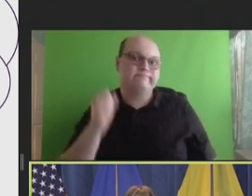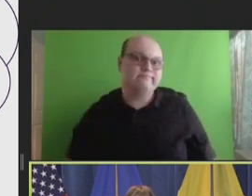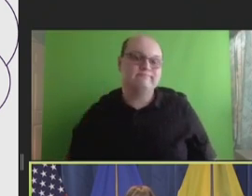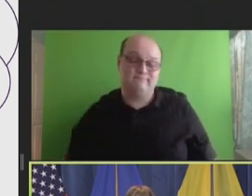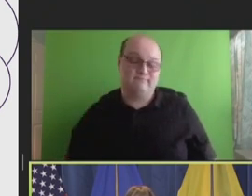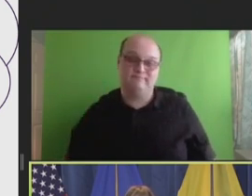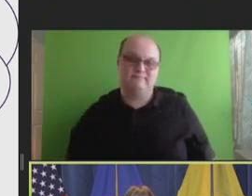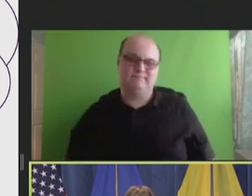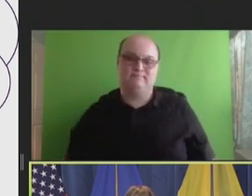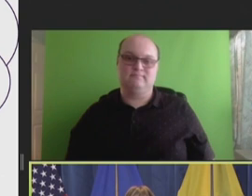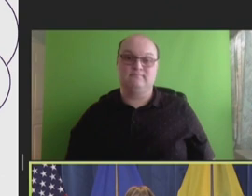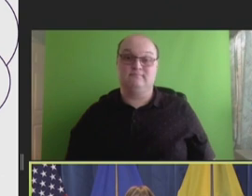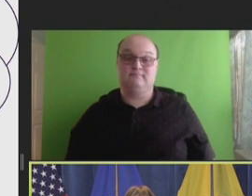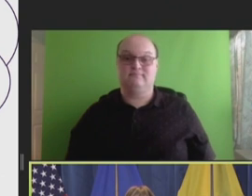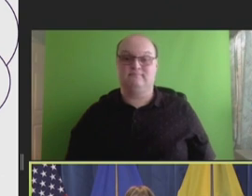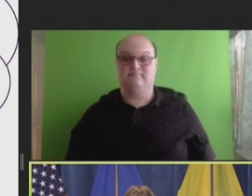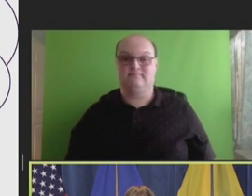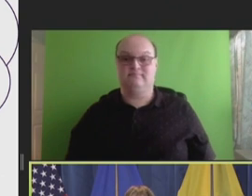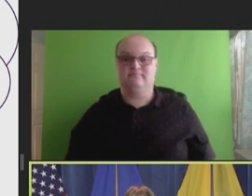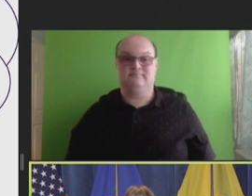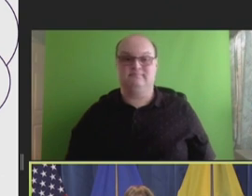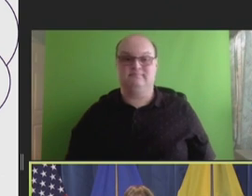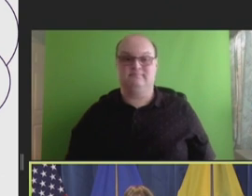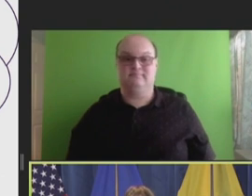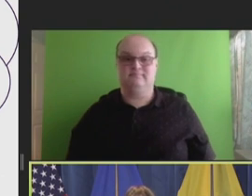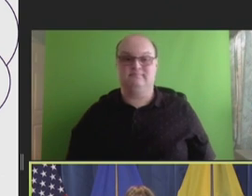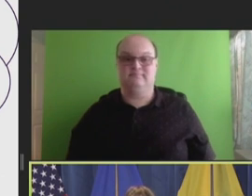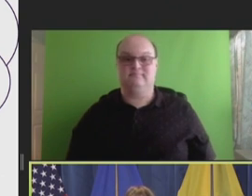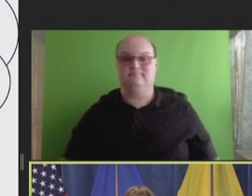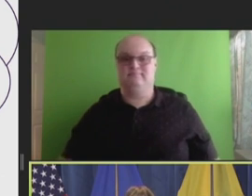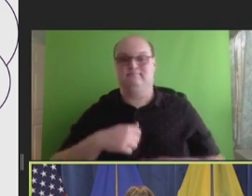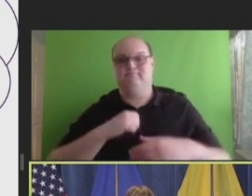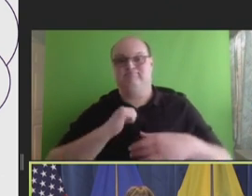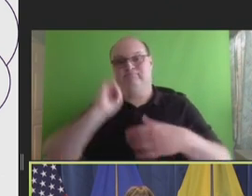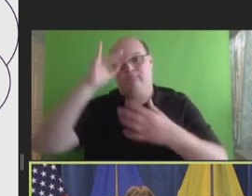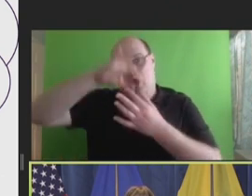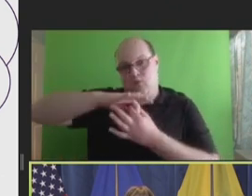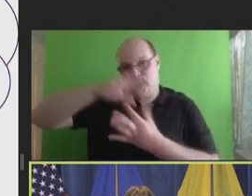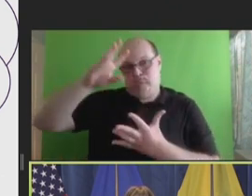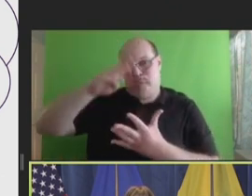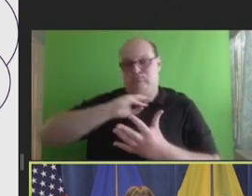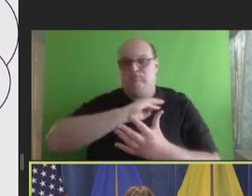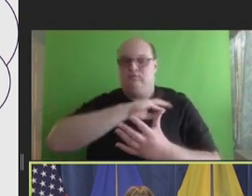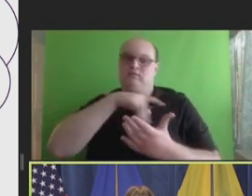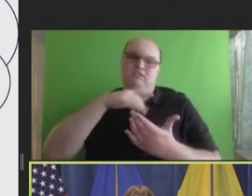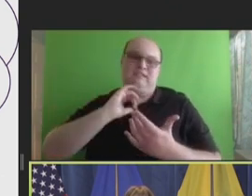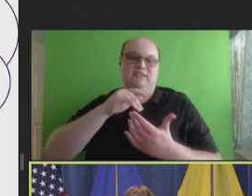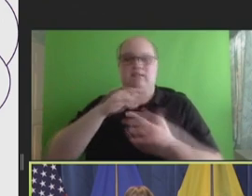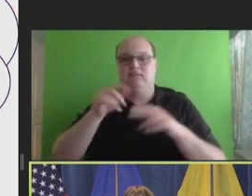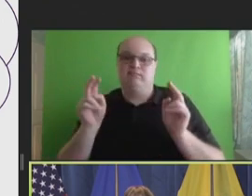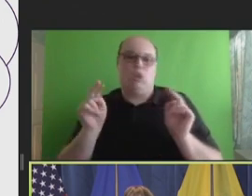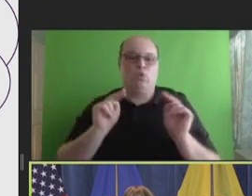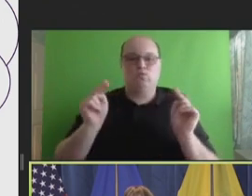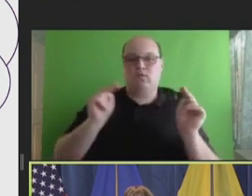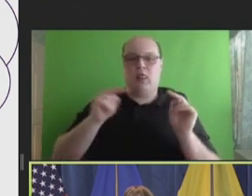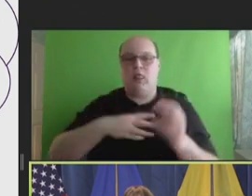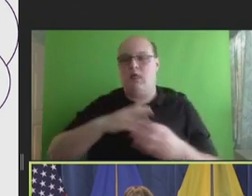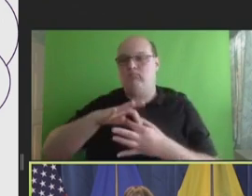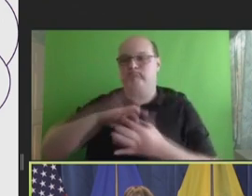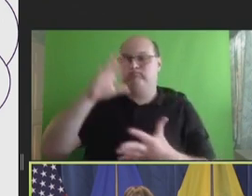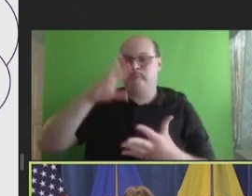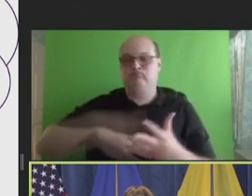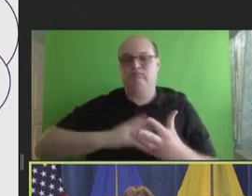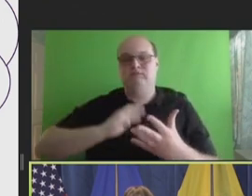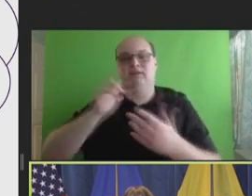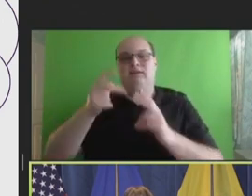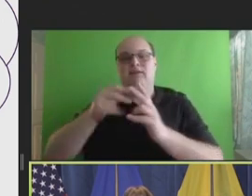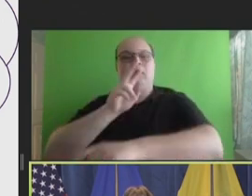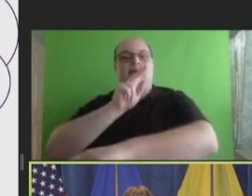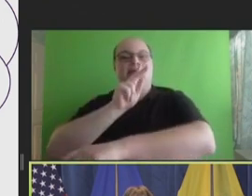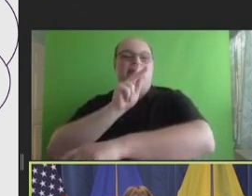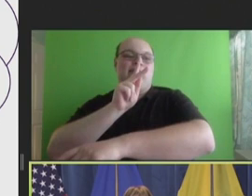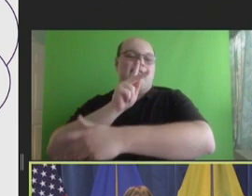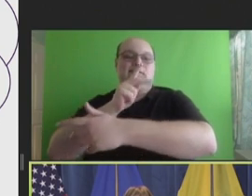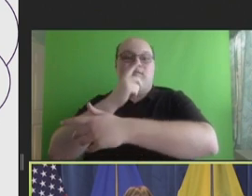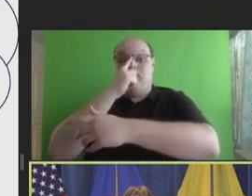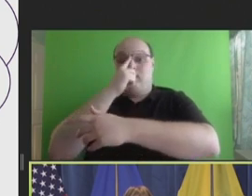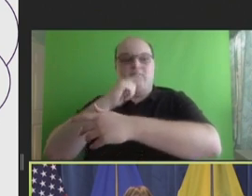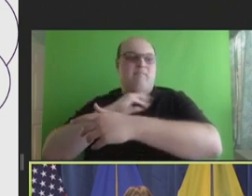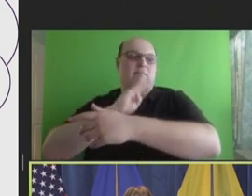Depersonalization, another science skeptic, or referring to a patient in a non-human compassionate